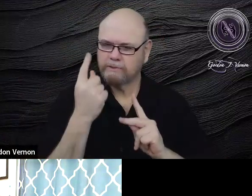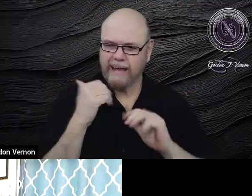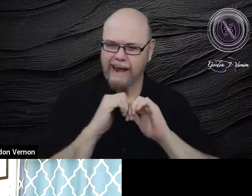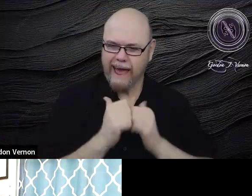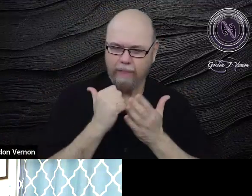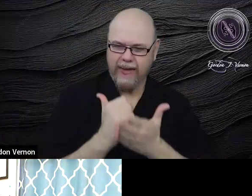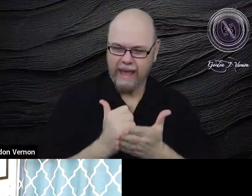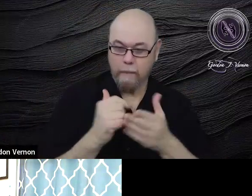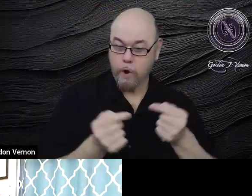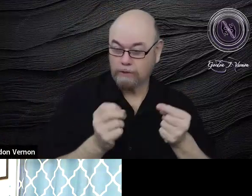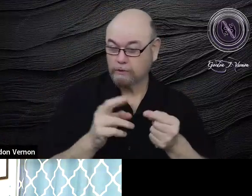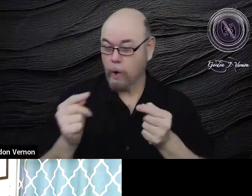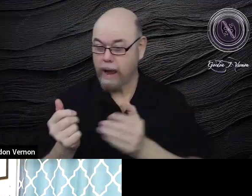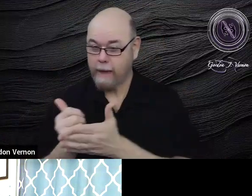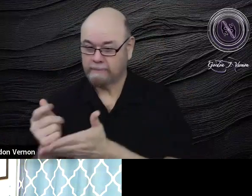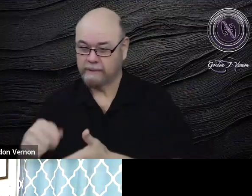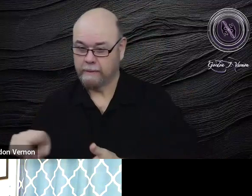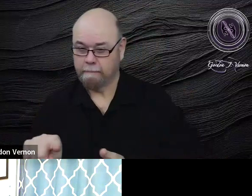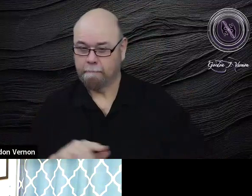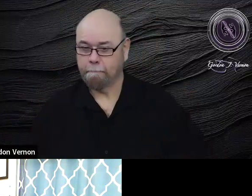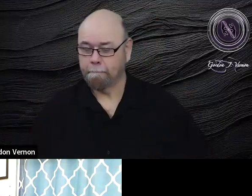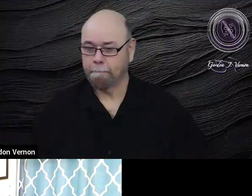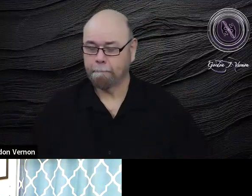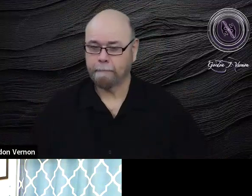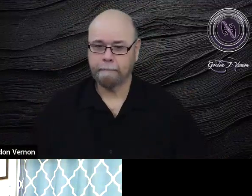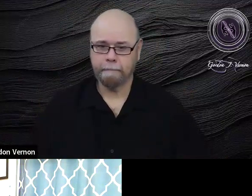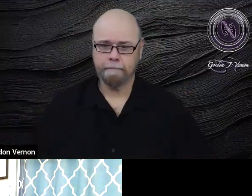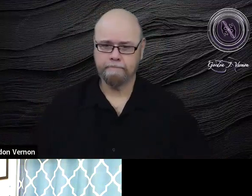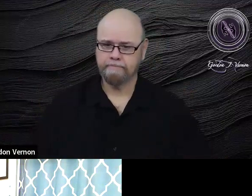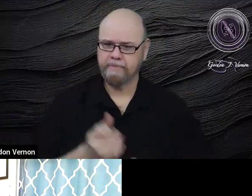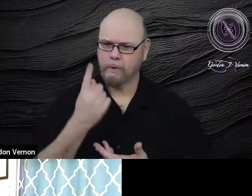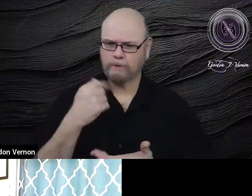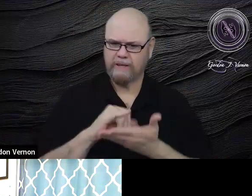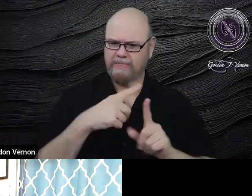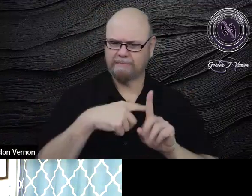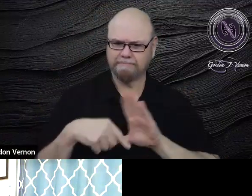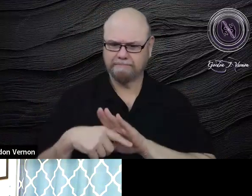And now we can color code these clouds of dots by different factors.